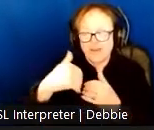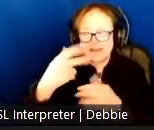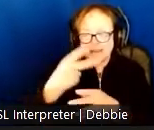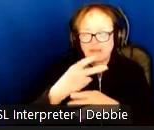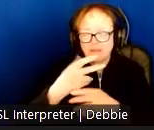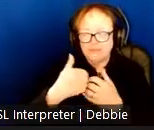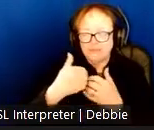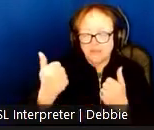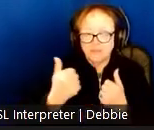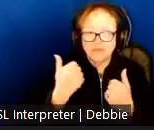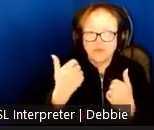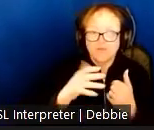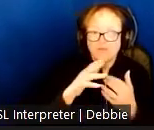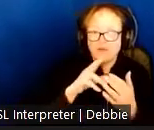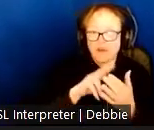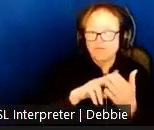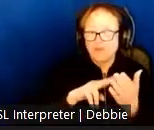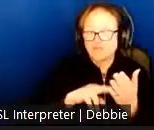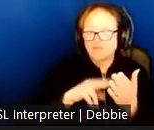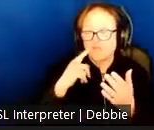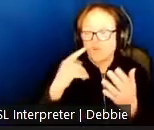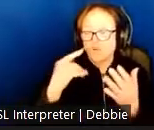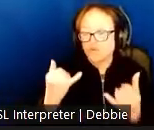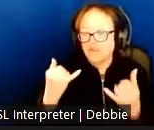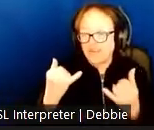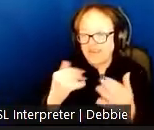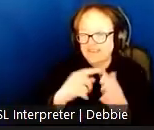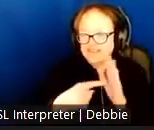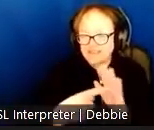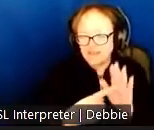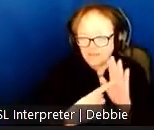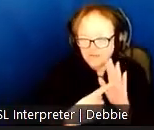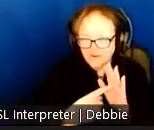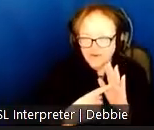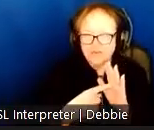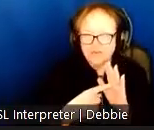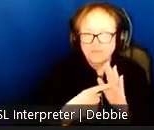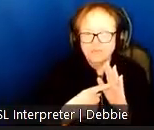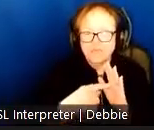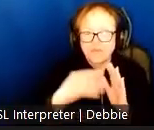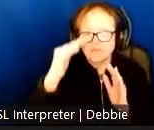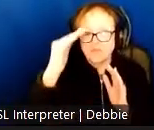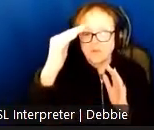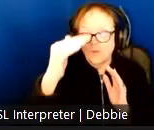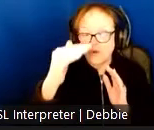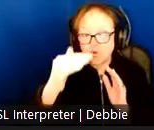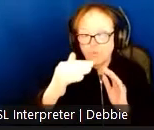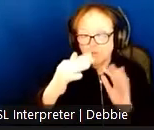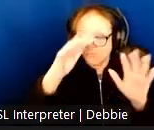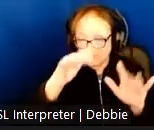for today’s demonstration, but once you complete this page and submit your registration,